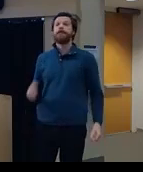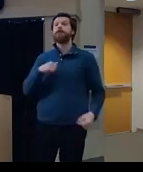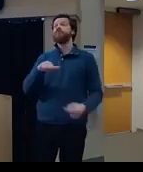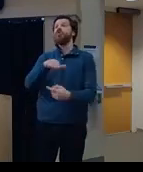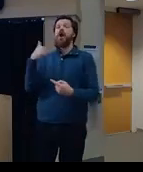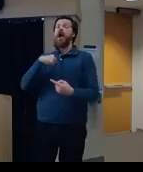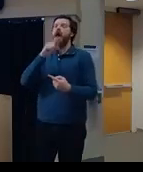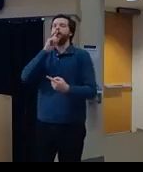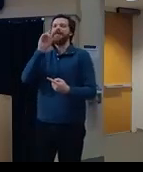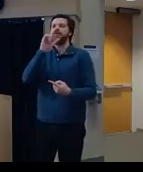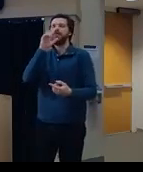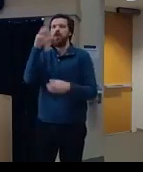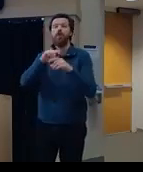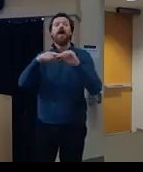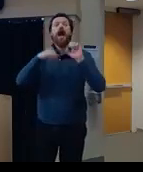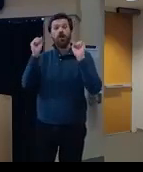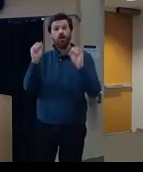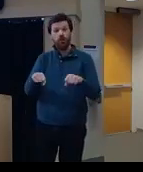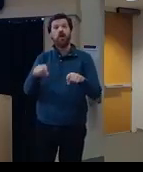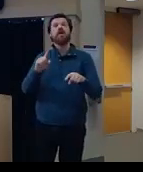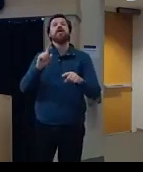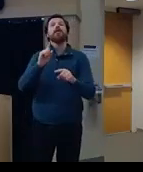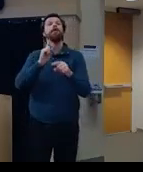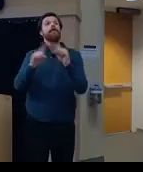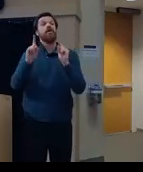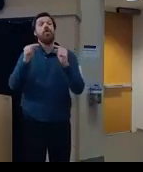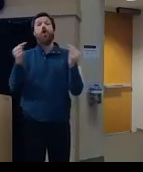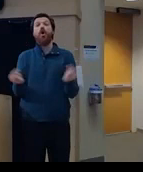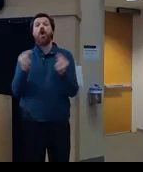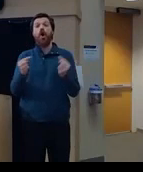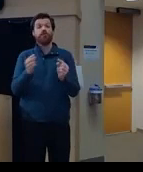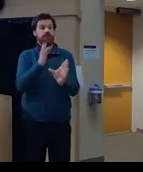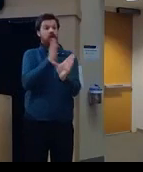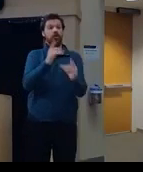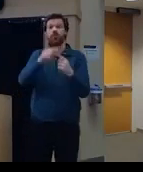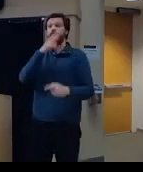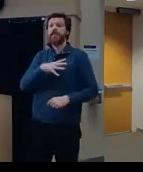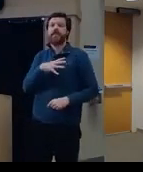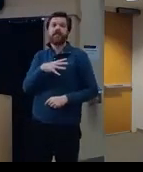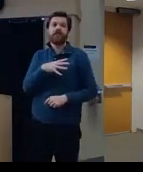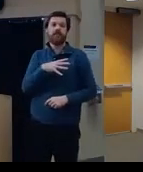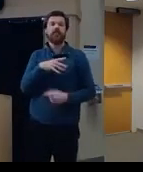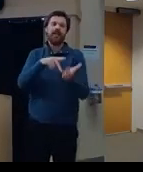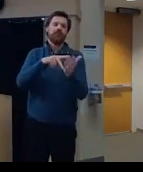have included is the harm Psychiatry has done to women uh it was once thought that Insanity